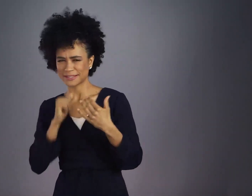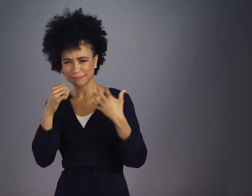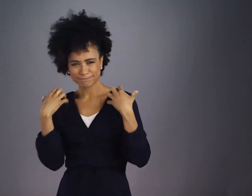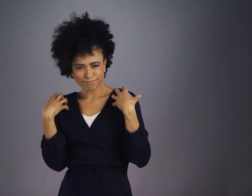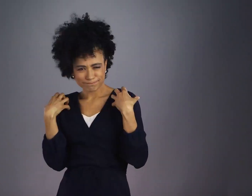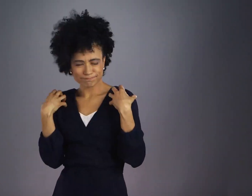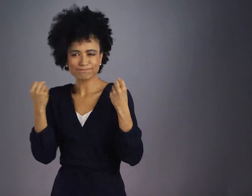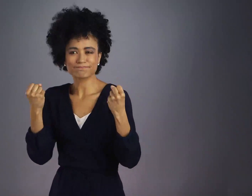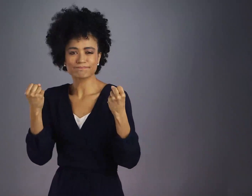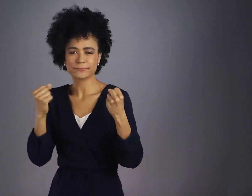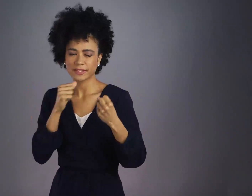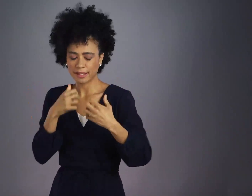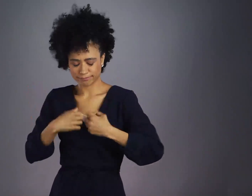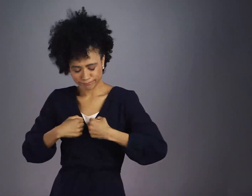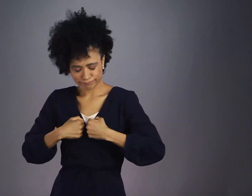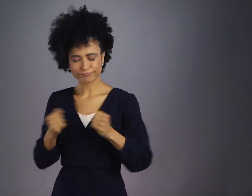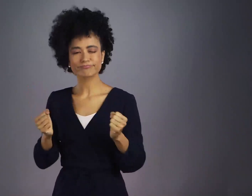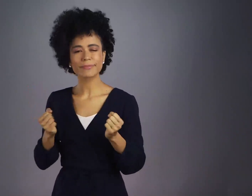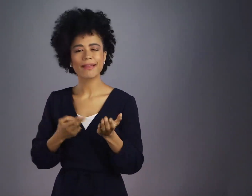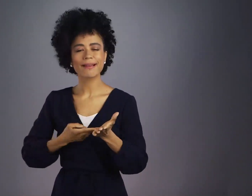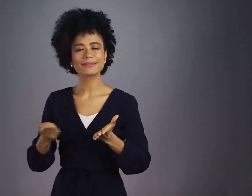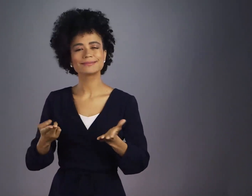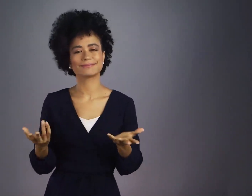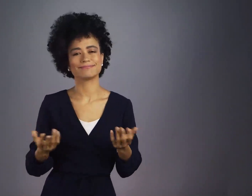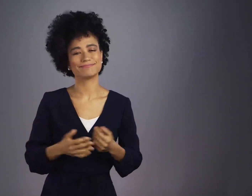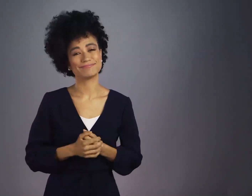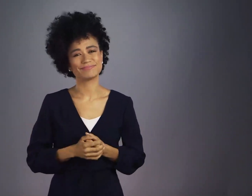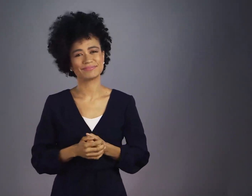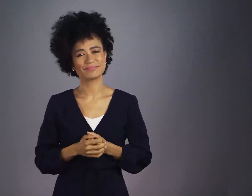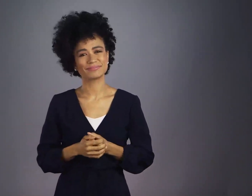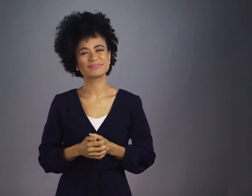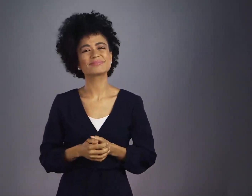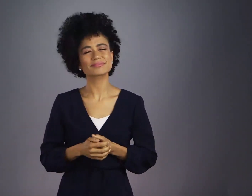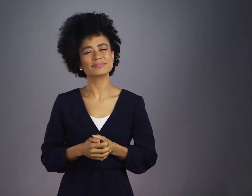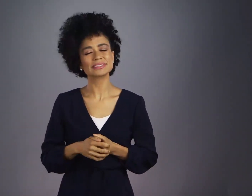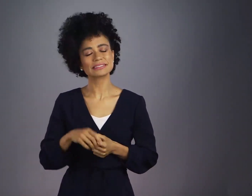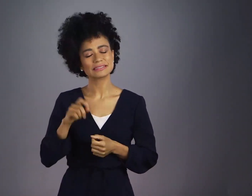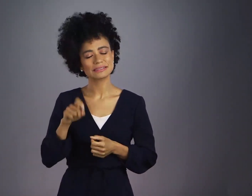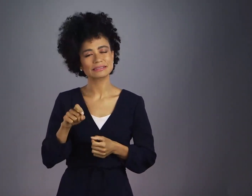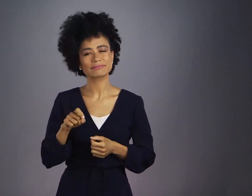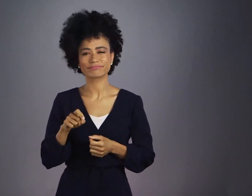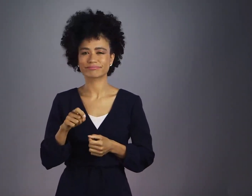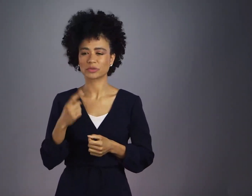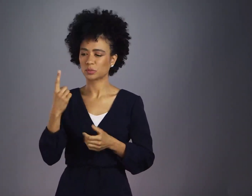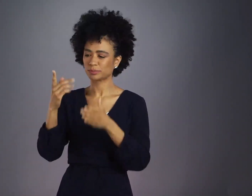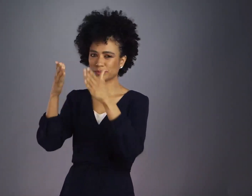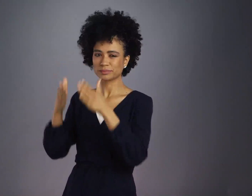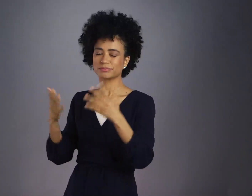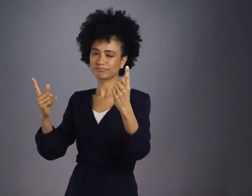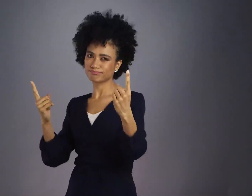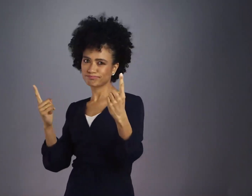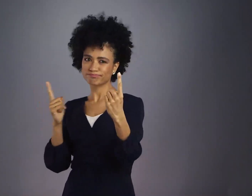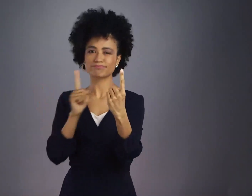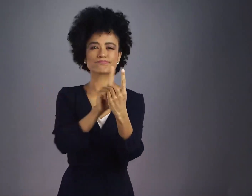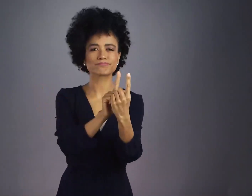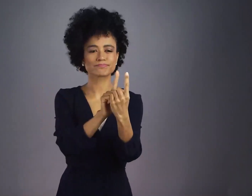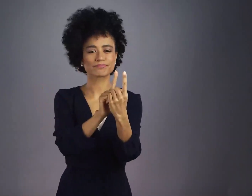But they had not learned enough of humility, fearlessness and honesty, in the sense we ﬁnd it necessary,